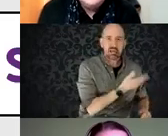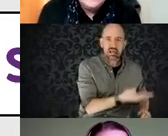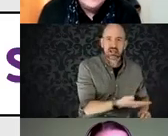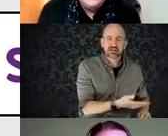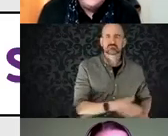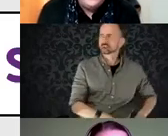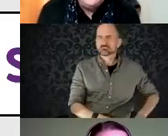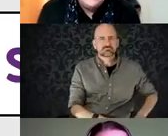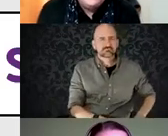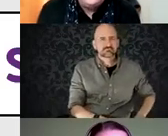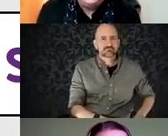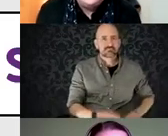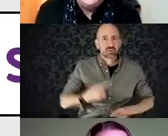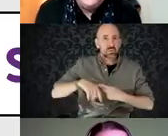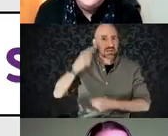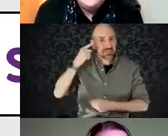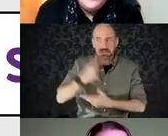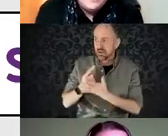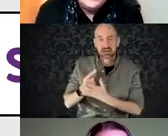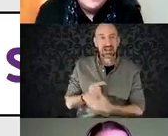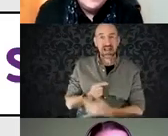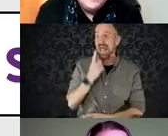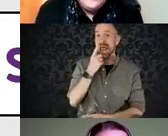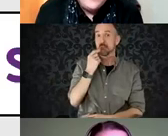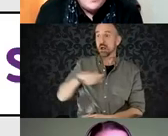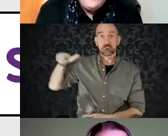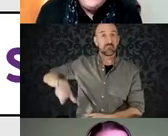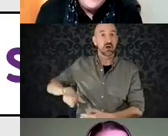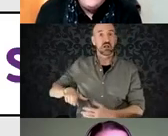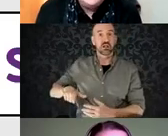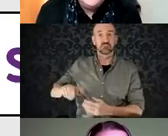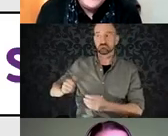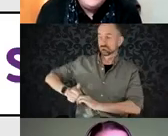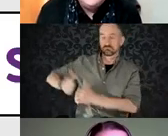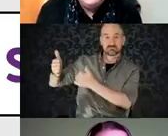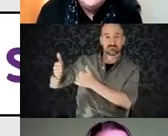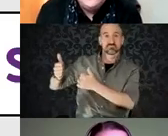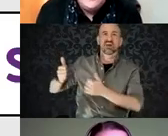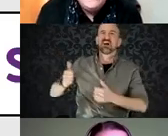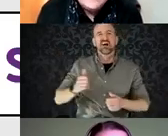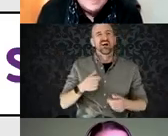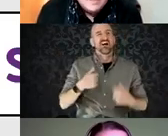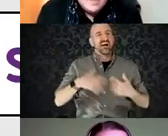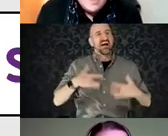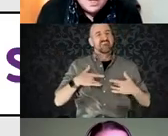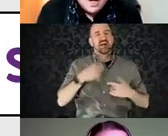. We refer to therapy to get spaces or sensory gardens or environmental well-being, we focus on poor health, illness, debilitating